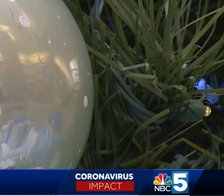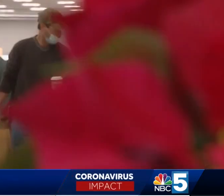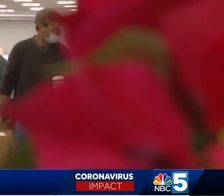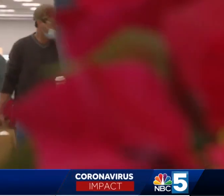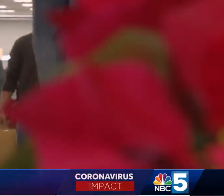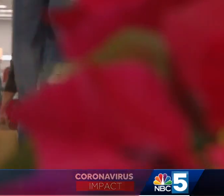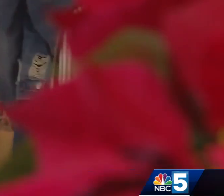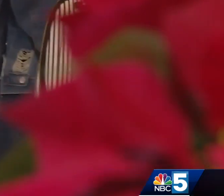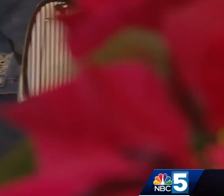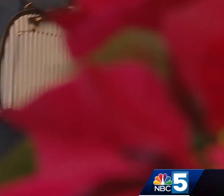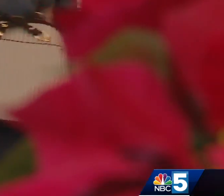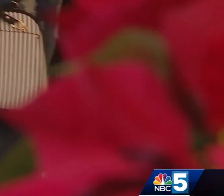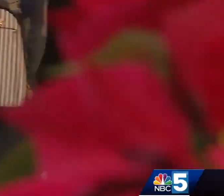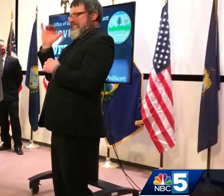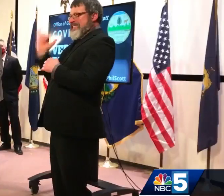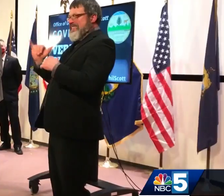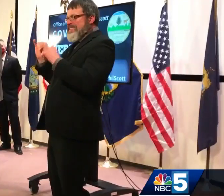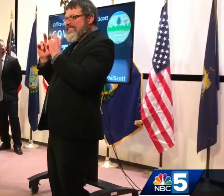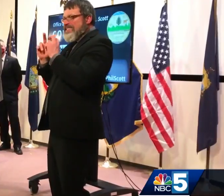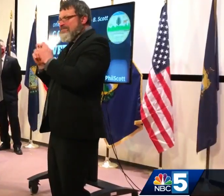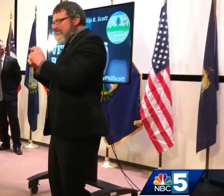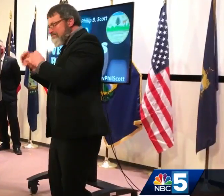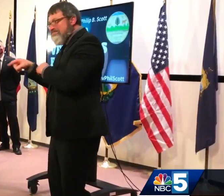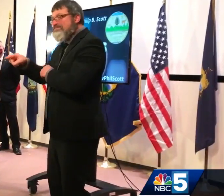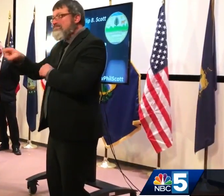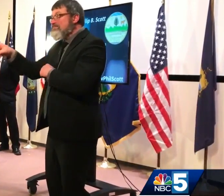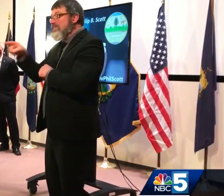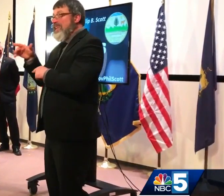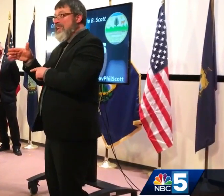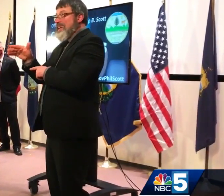(SOT) (00:08:58:22)(Scott) I know that many are beginning their holiday festivities today on Christmas Eve...